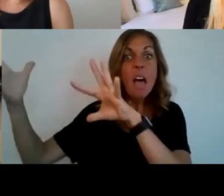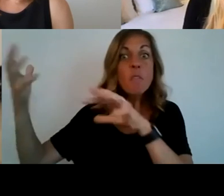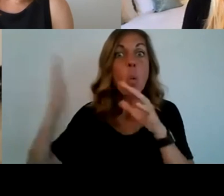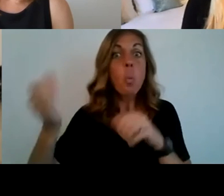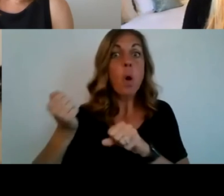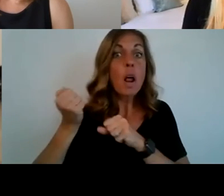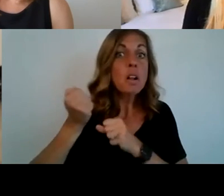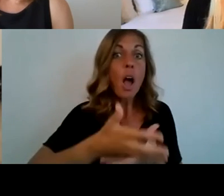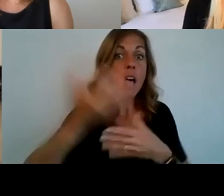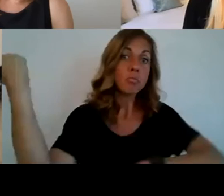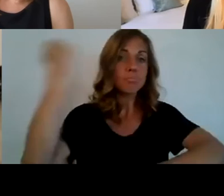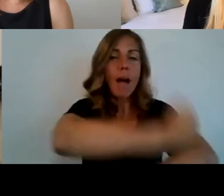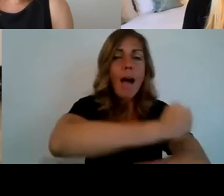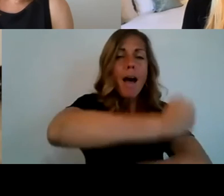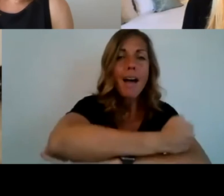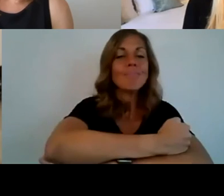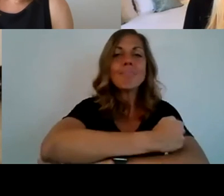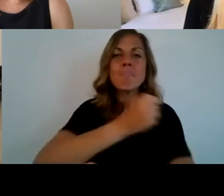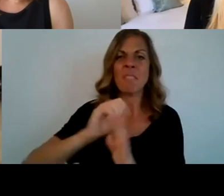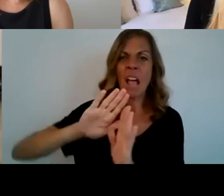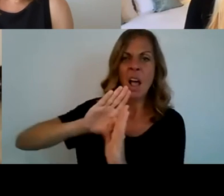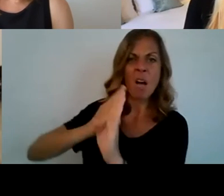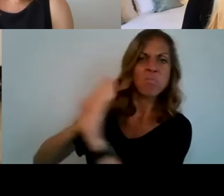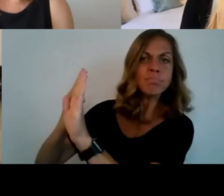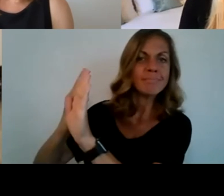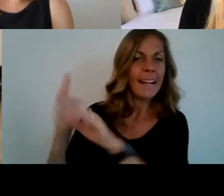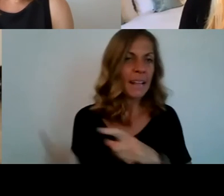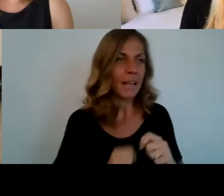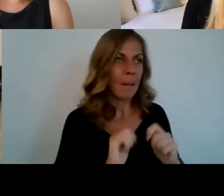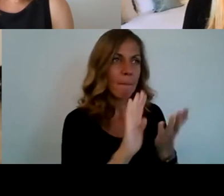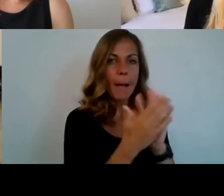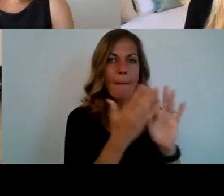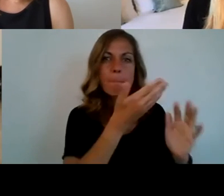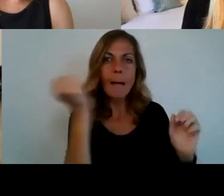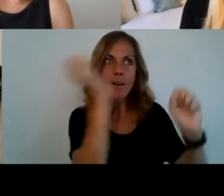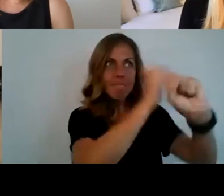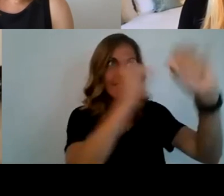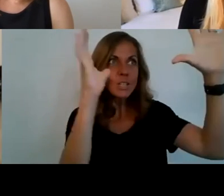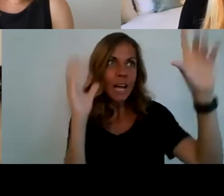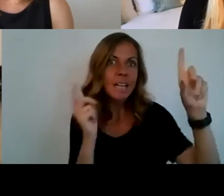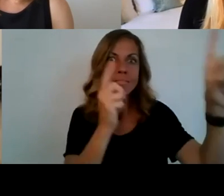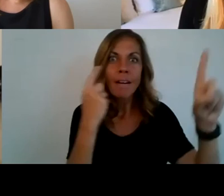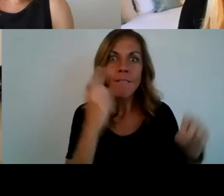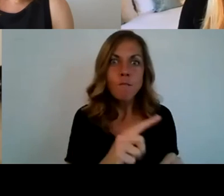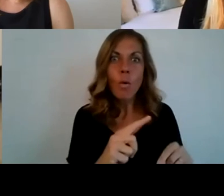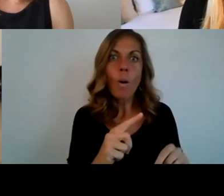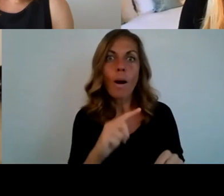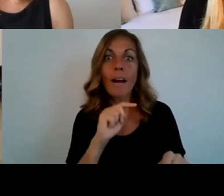salon and turn that into a more compelling vision for investors, future employees, customers.